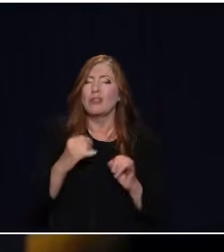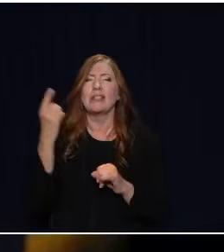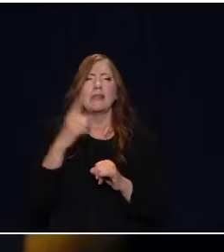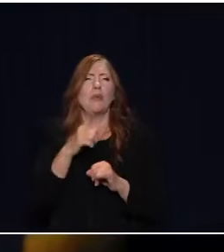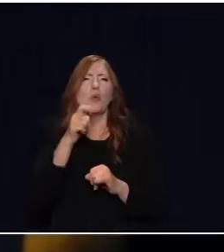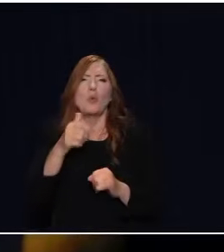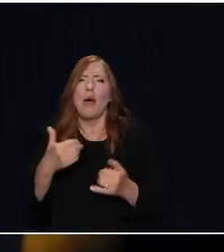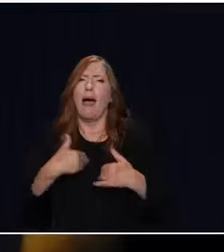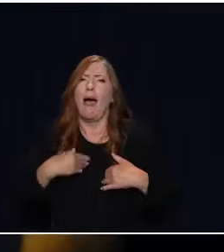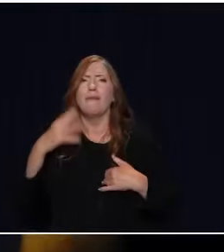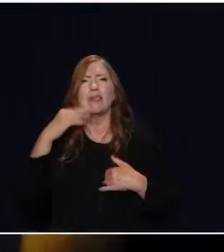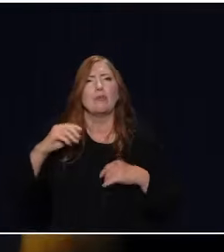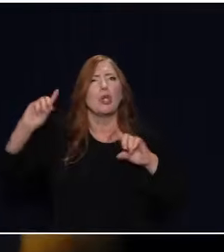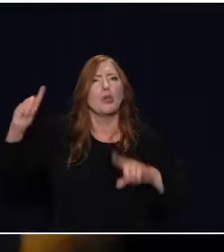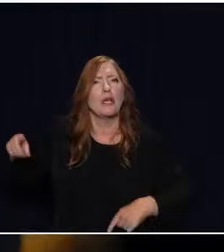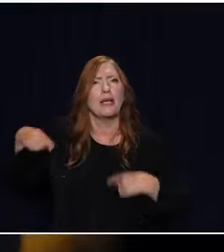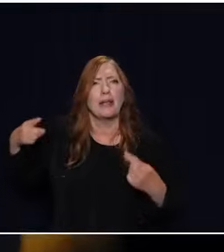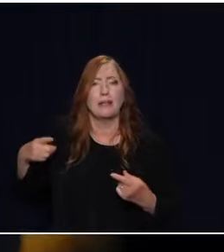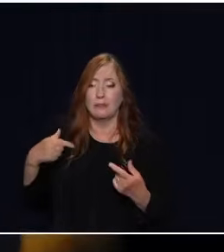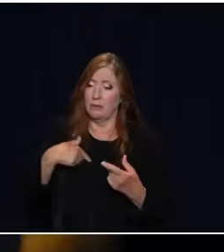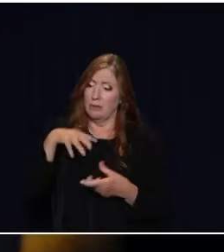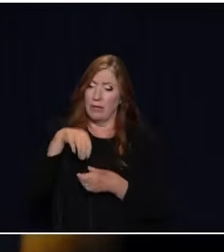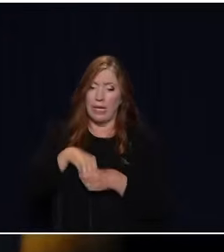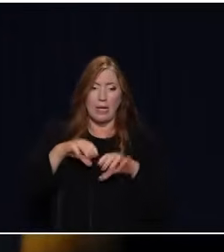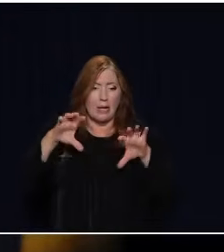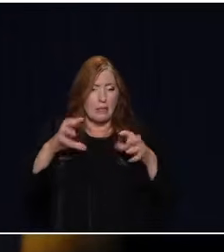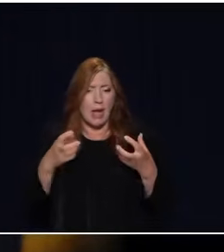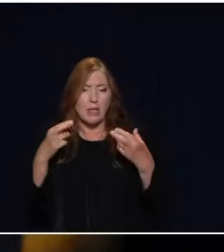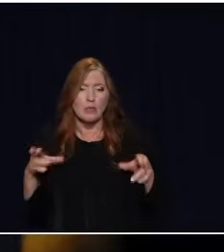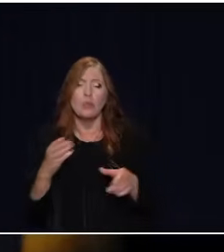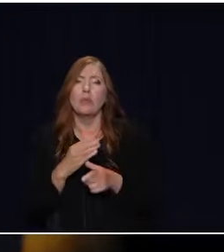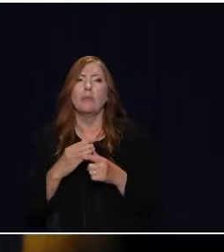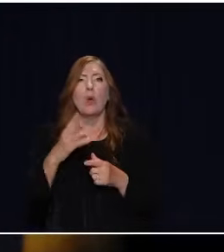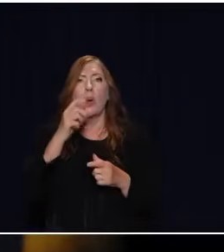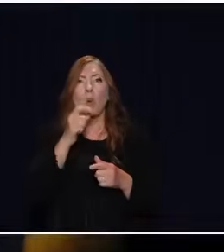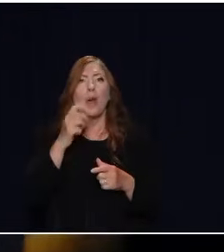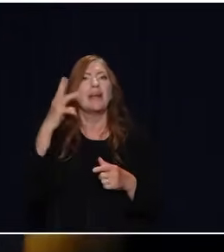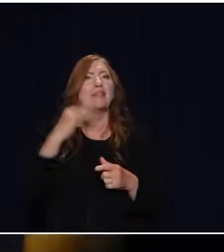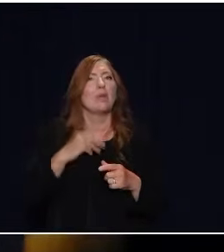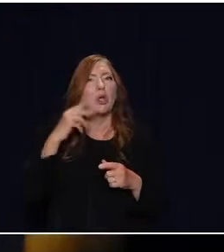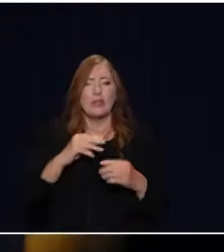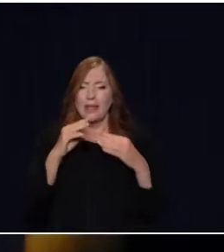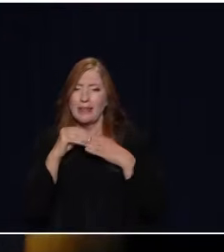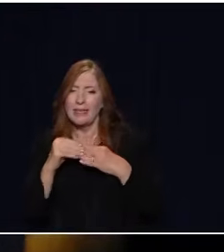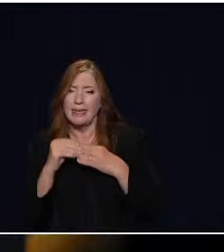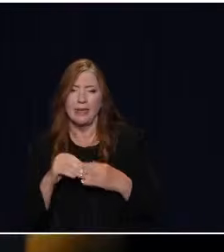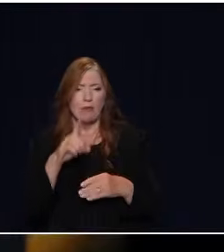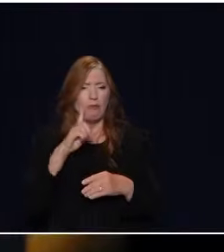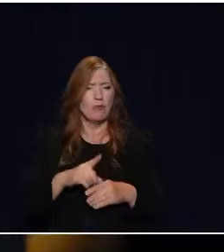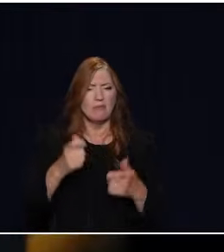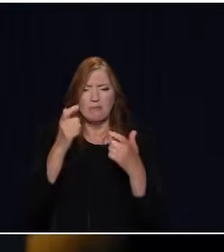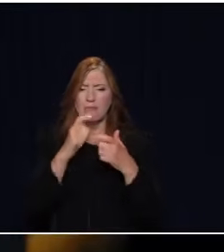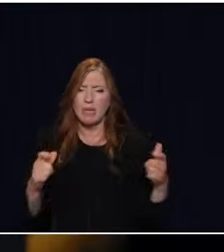THAT SHOULD BE THE ROLE OF PUBLIC EDUCATION AND THE ROLE OF SUPERINTENDENT OF PUBLIC INSTRUCTION, SOMEONE HAS THE EXPERIENCE OF BEING IN THE